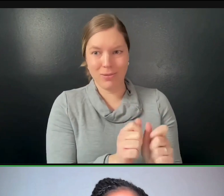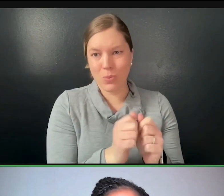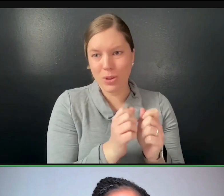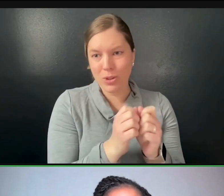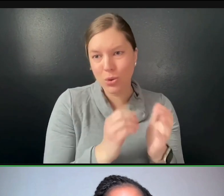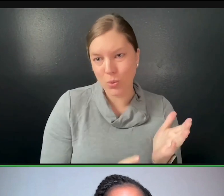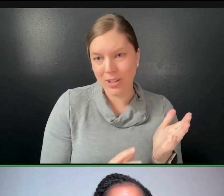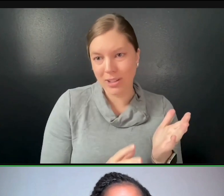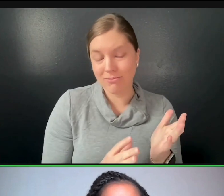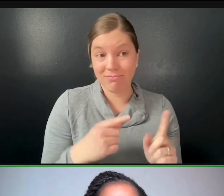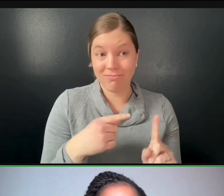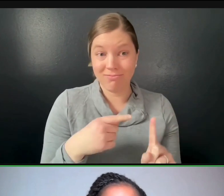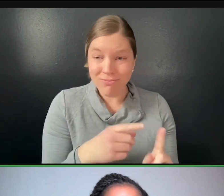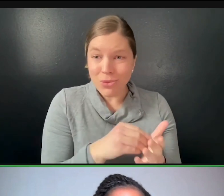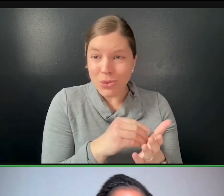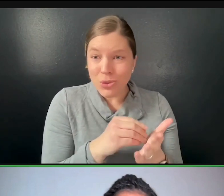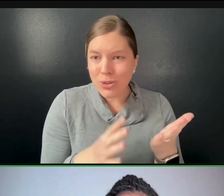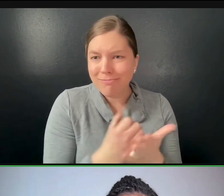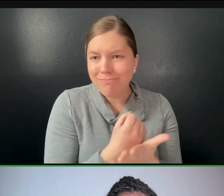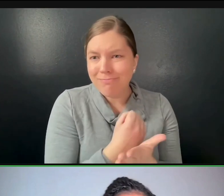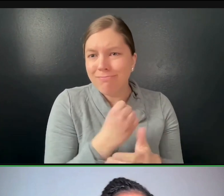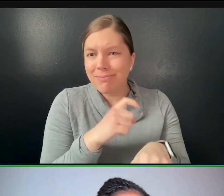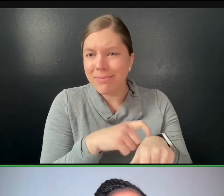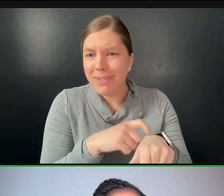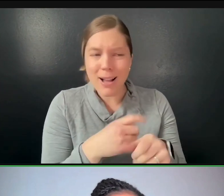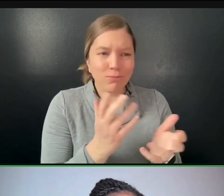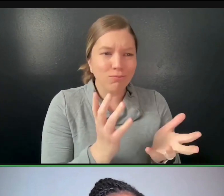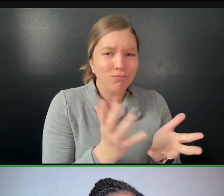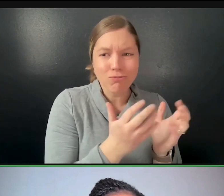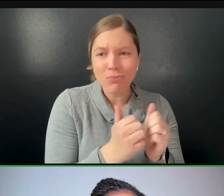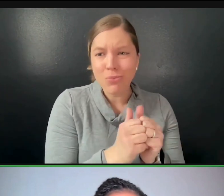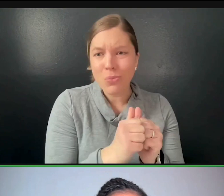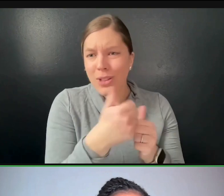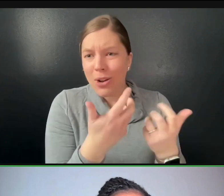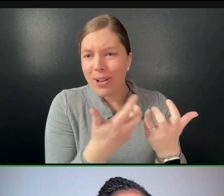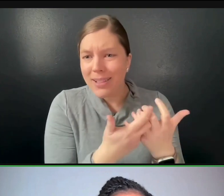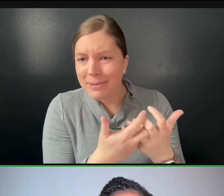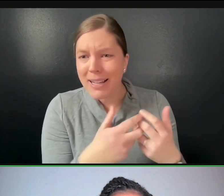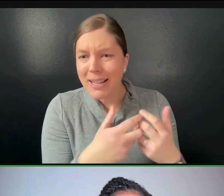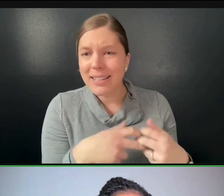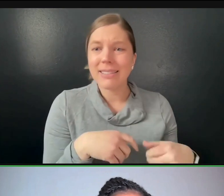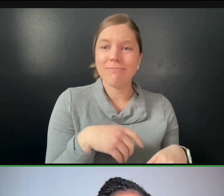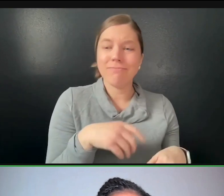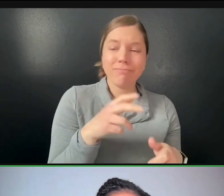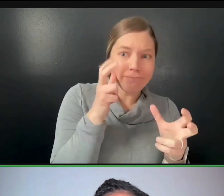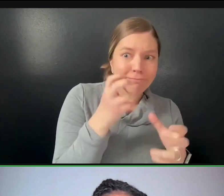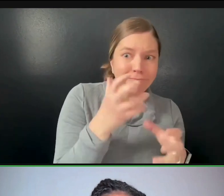and another team that would be with that student or that graduate, so they can have that time